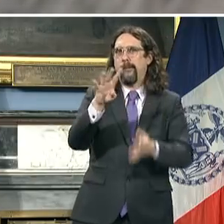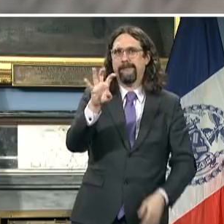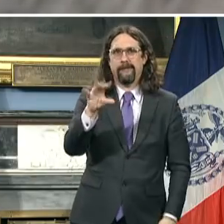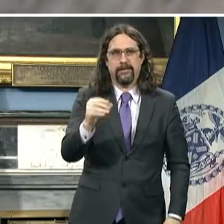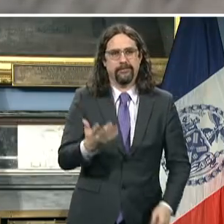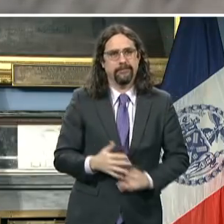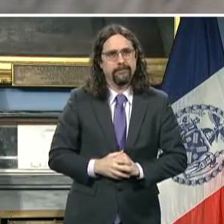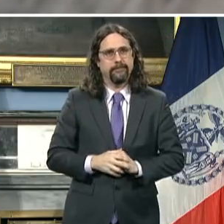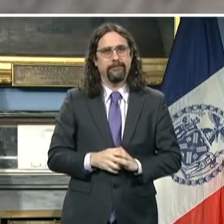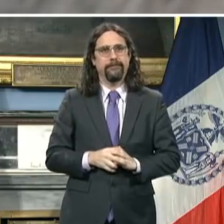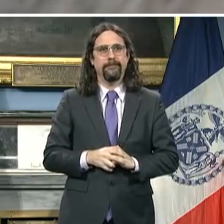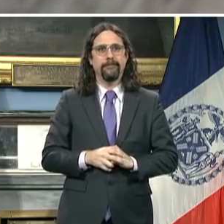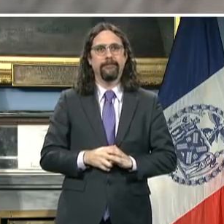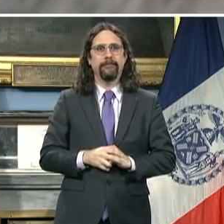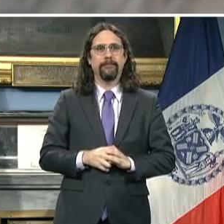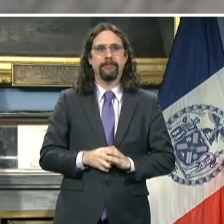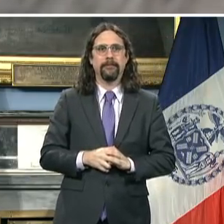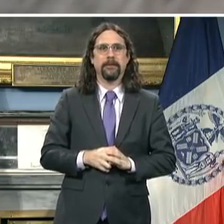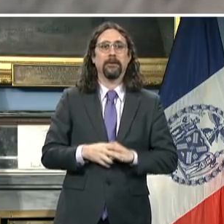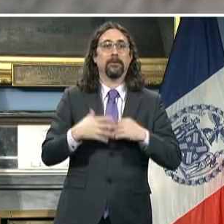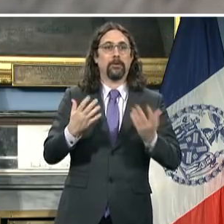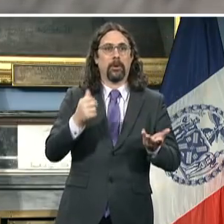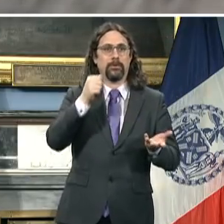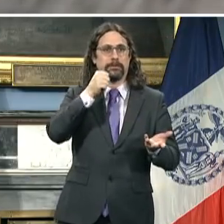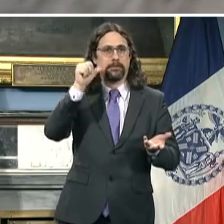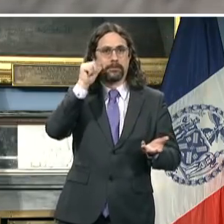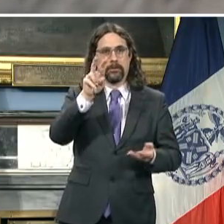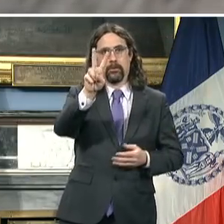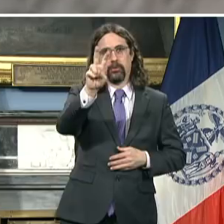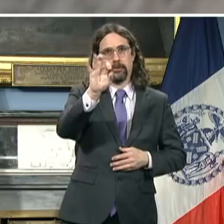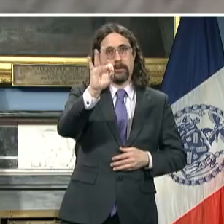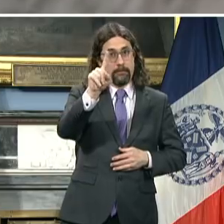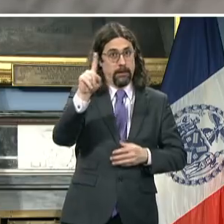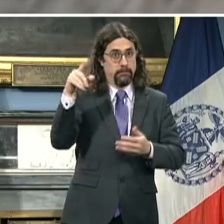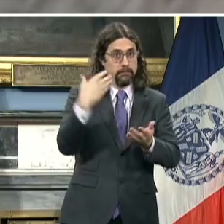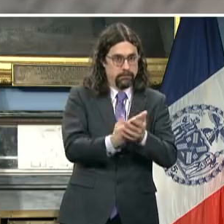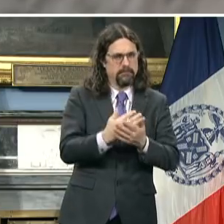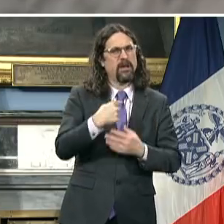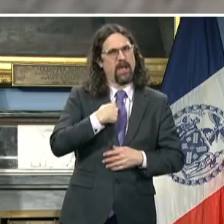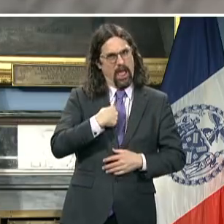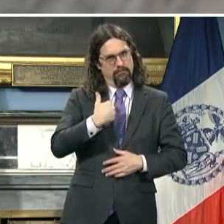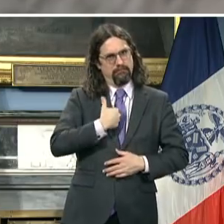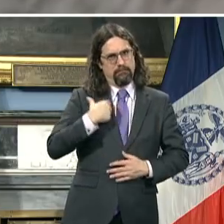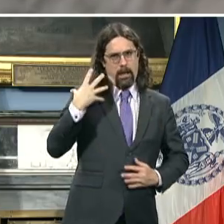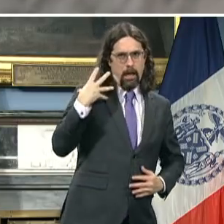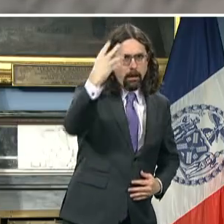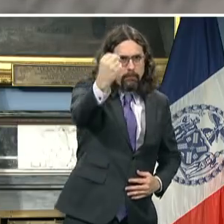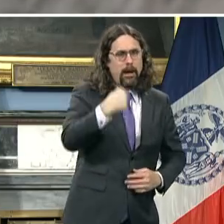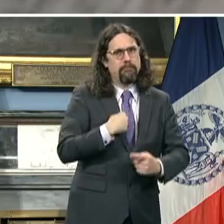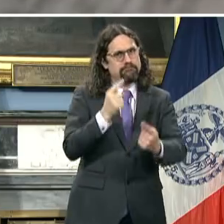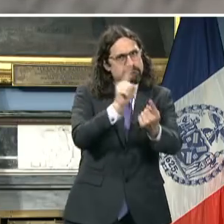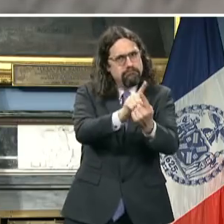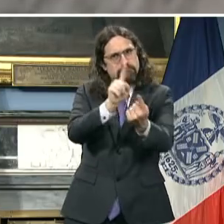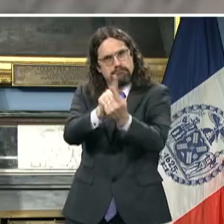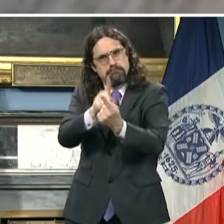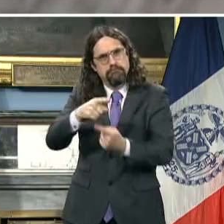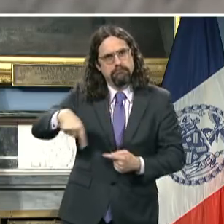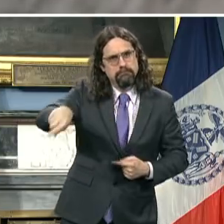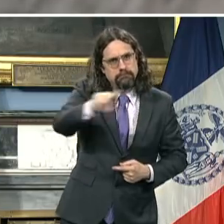OF THOSE MEDICAL PERSONAL FROM THE MILITARY. THOSE I GREETED YESTERDAY UPON ARRIVAL. IT WAS VERY INSPIRING. THEY CAME FROM STATES FROM ALL